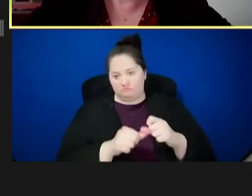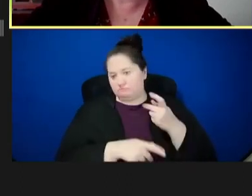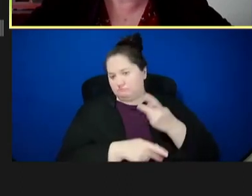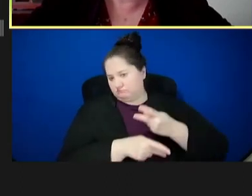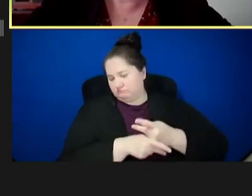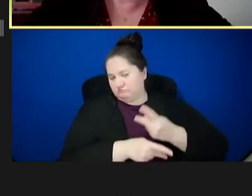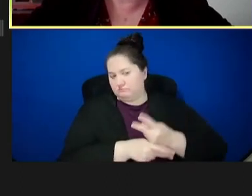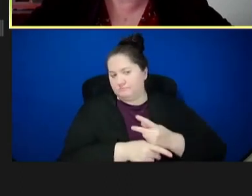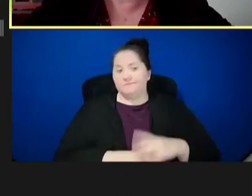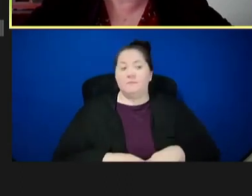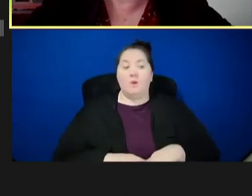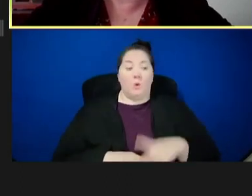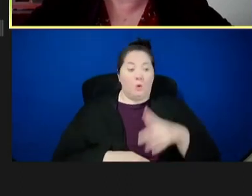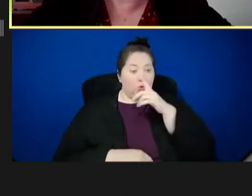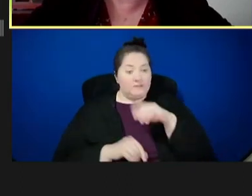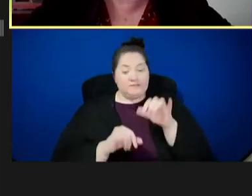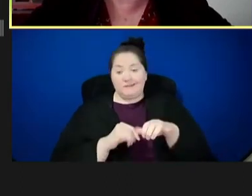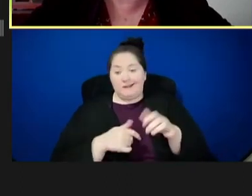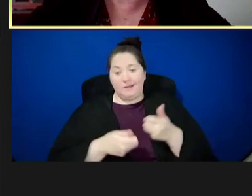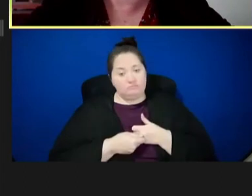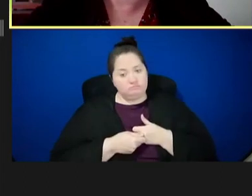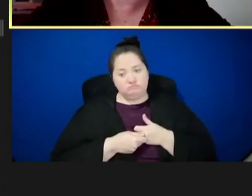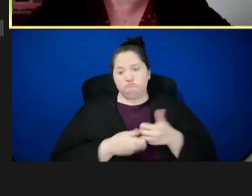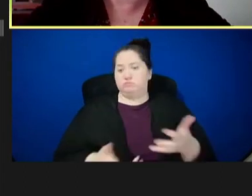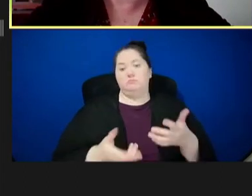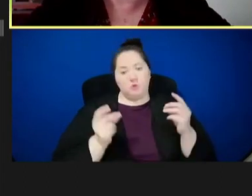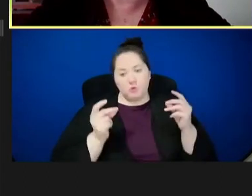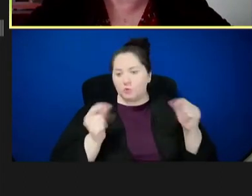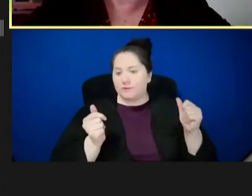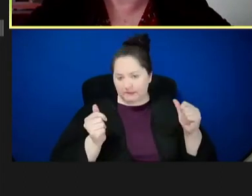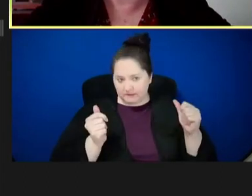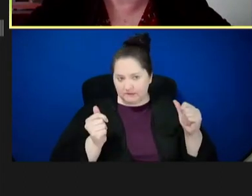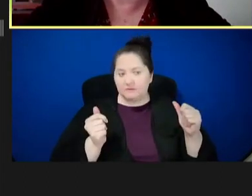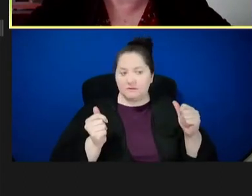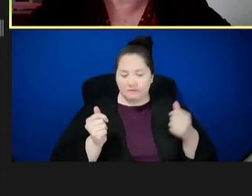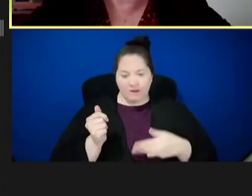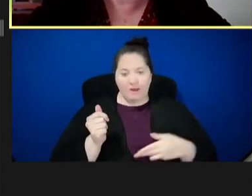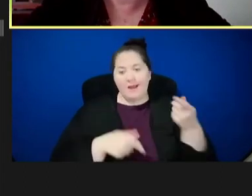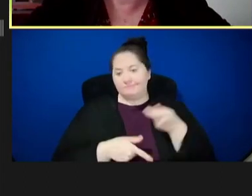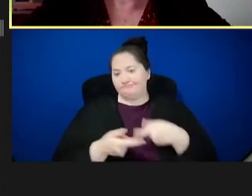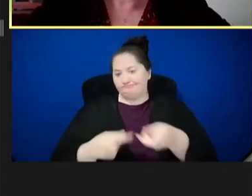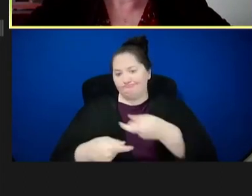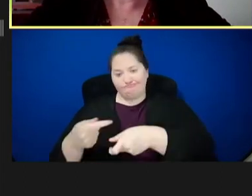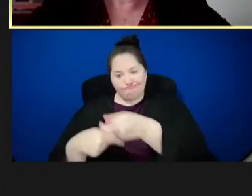who do stay are burned out more quickly, and so we have very high turnover rates.